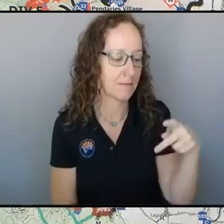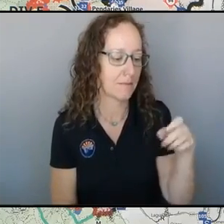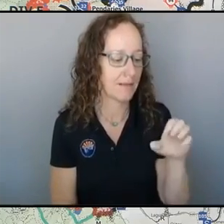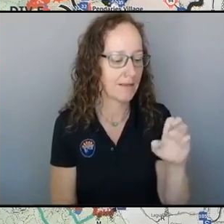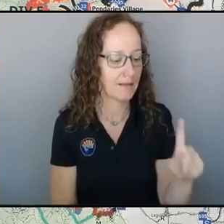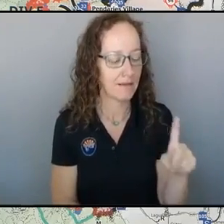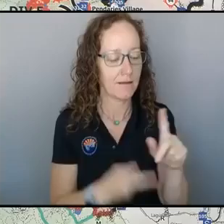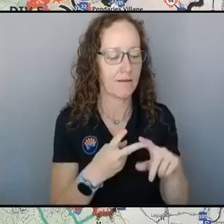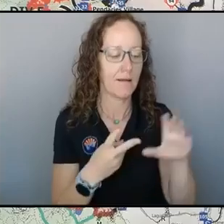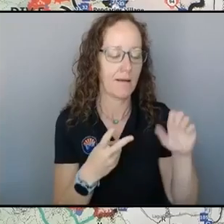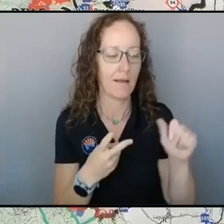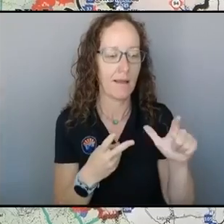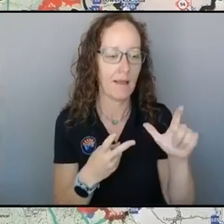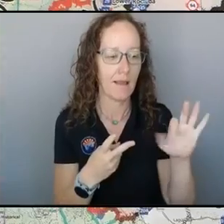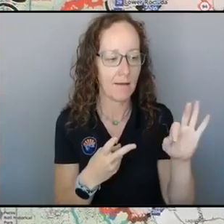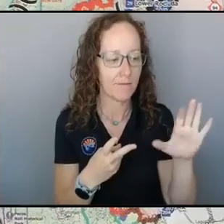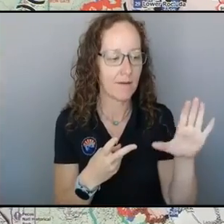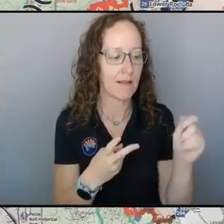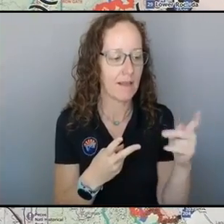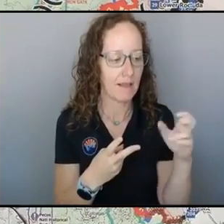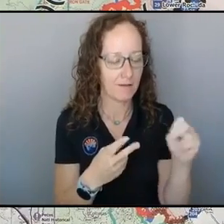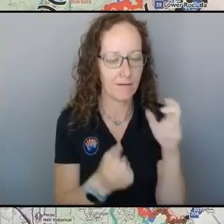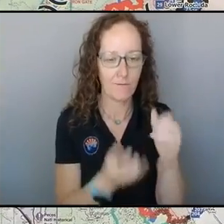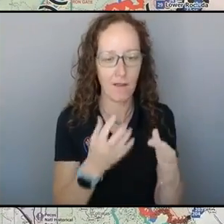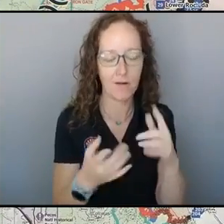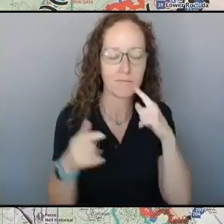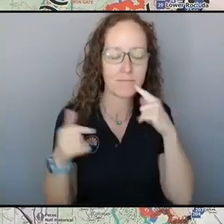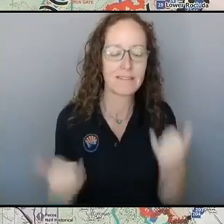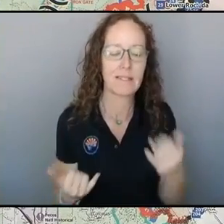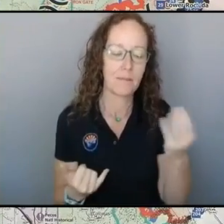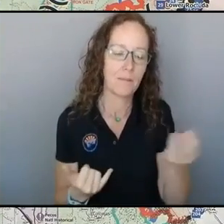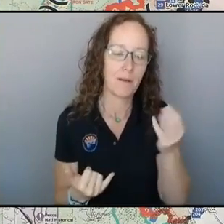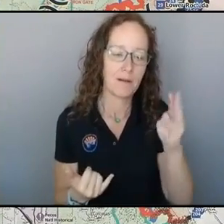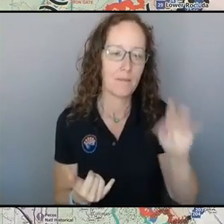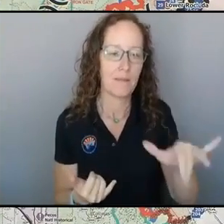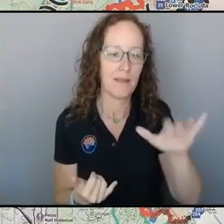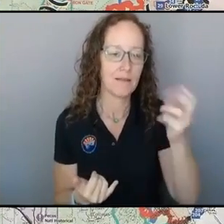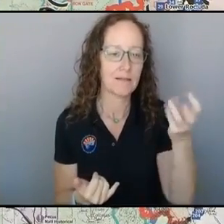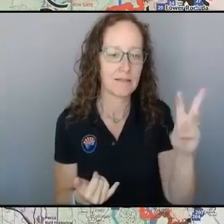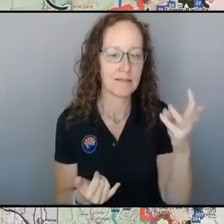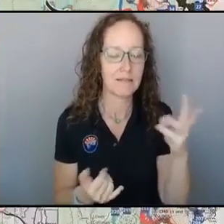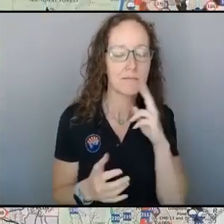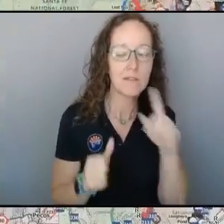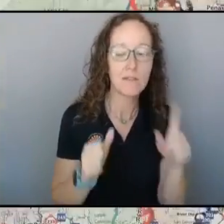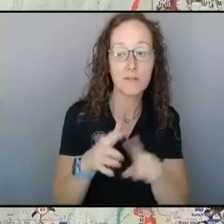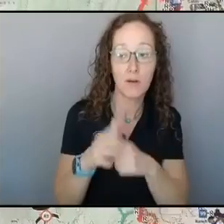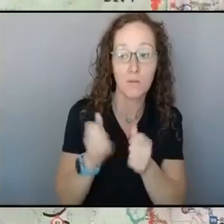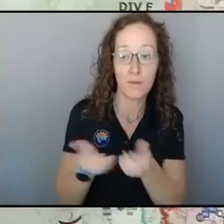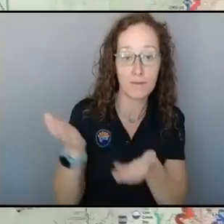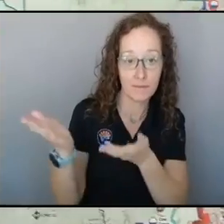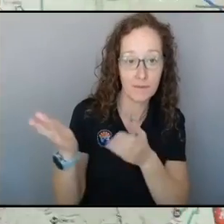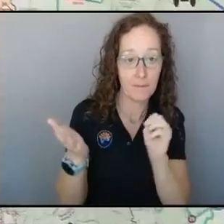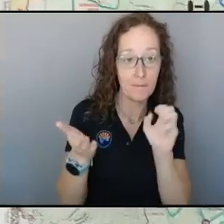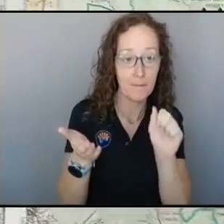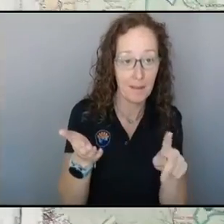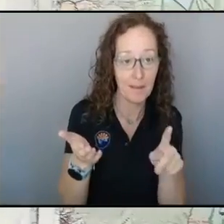start on the map over here. Kinda give you a recap of what we saw last night. We had a backdoor cold front that